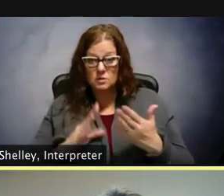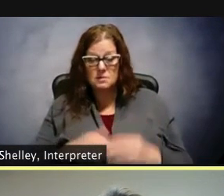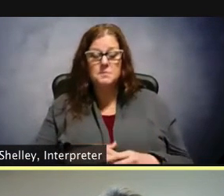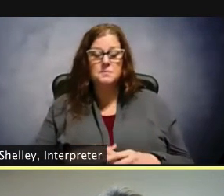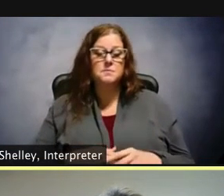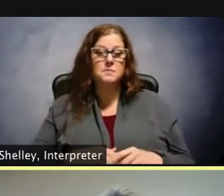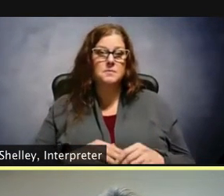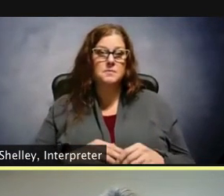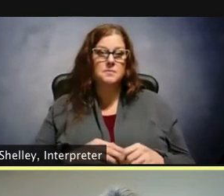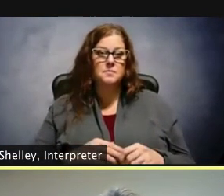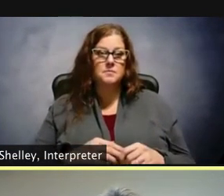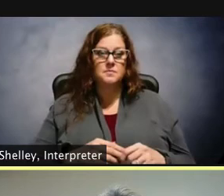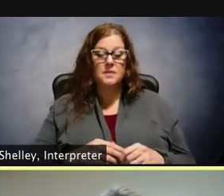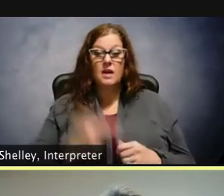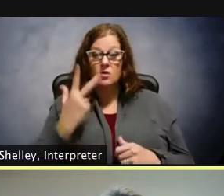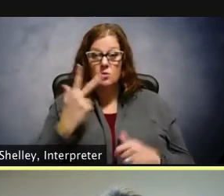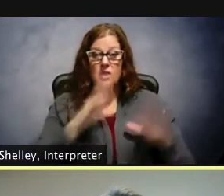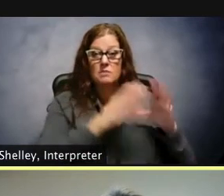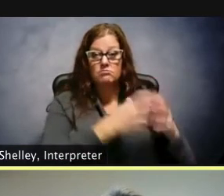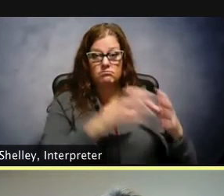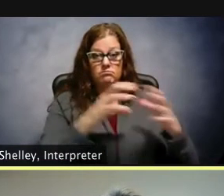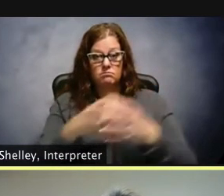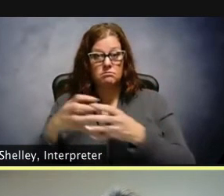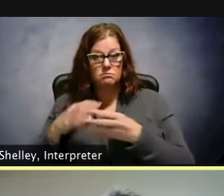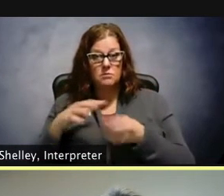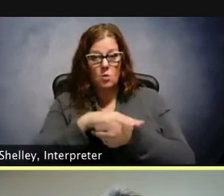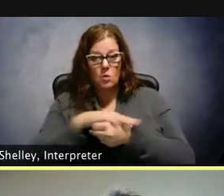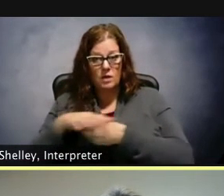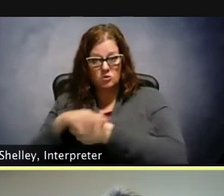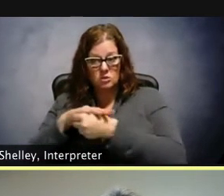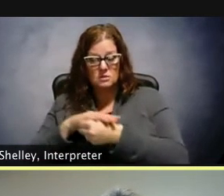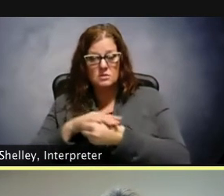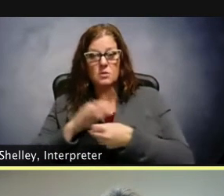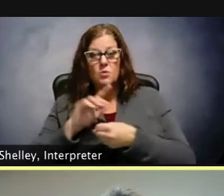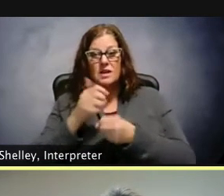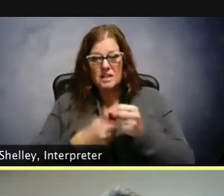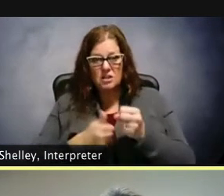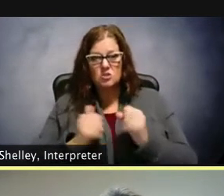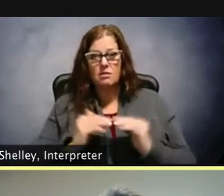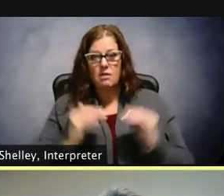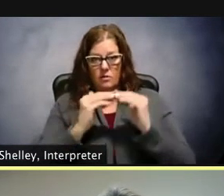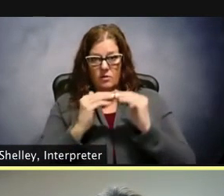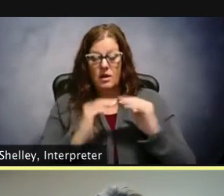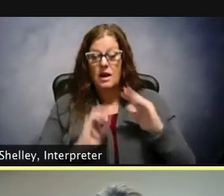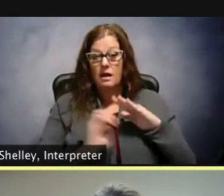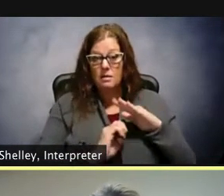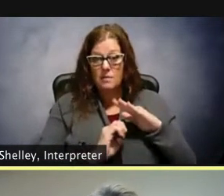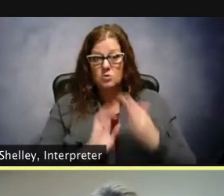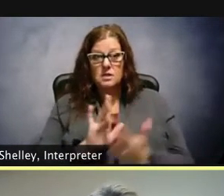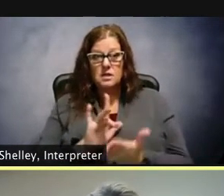three clusters sites, one at each level, an elementary, middle, and a high school.